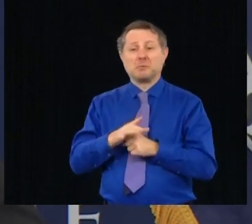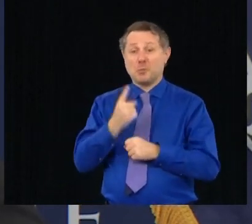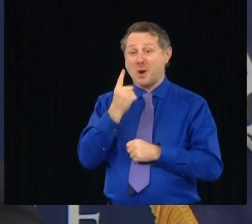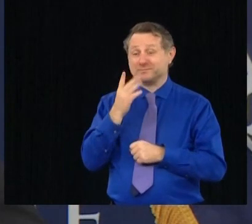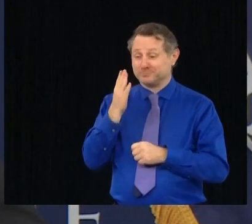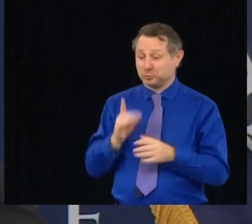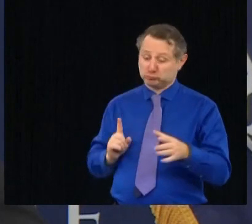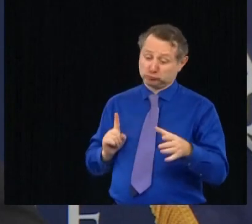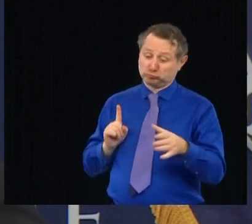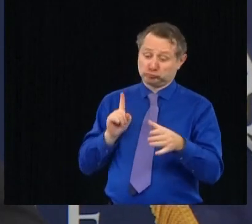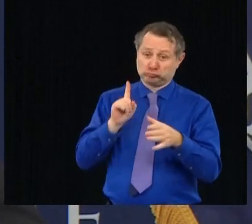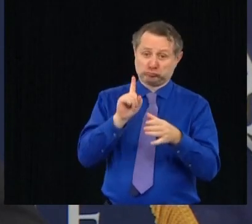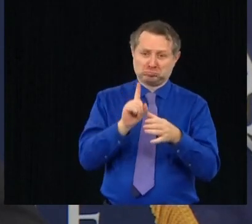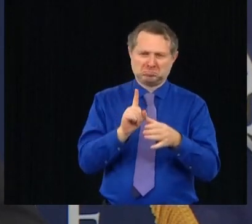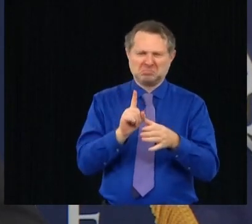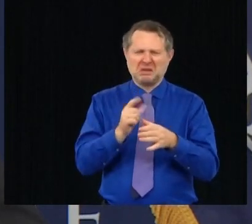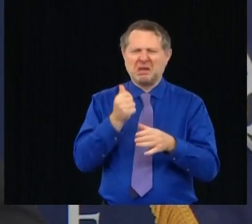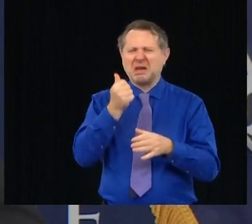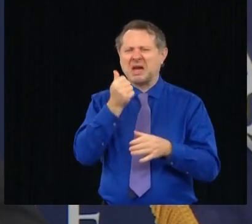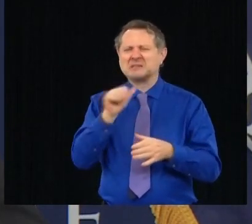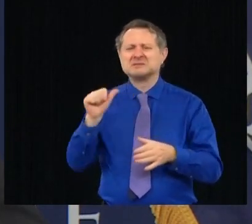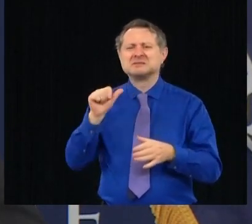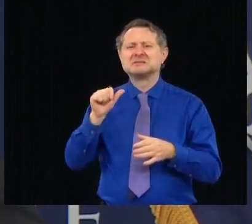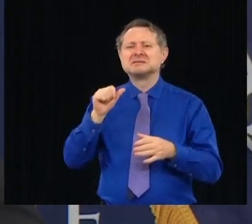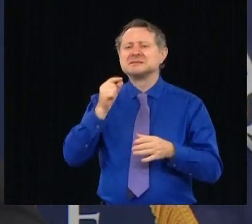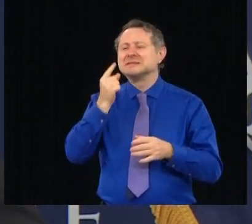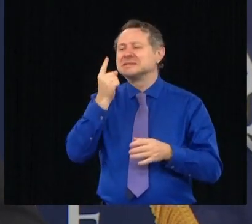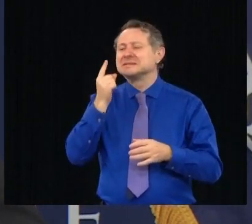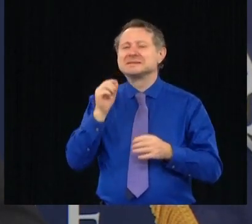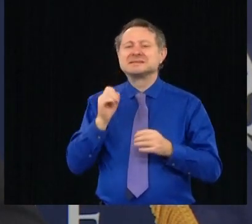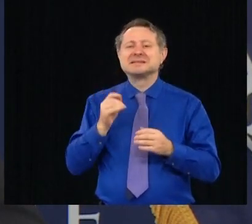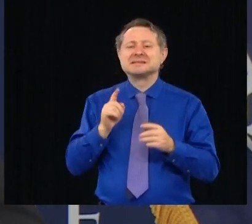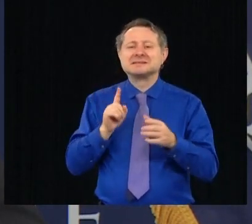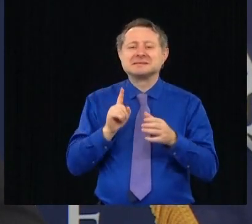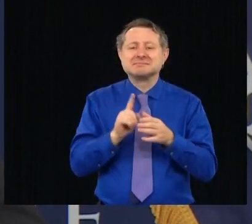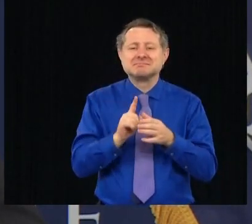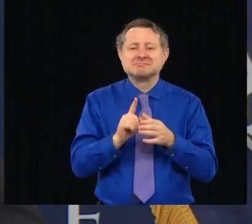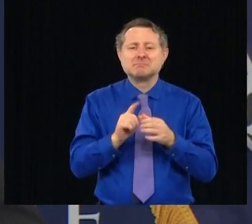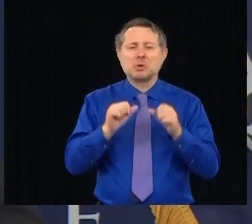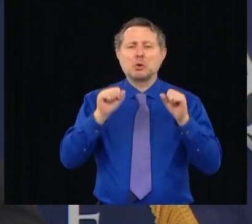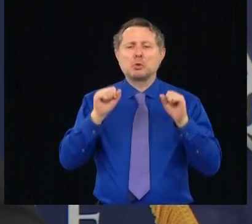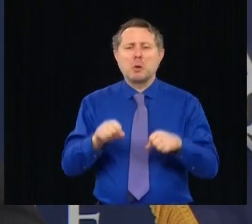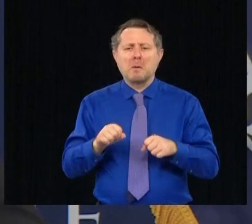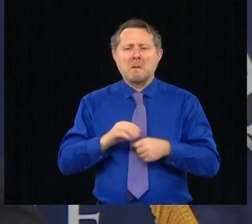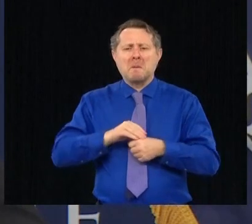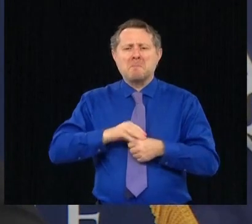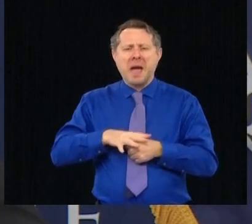THEY CALL IT A SUPER SPREADER.